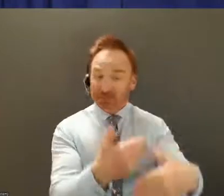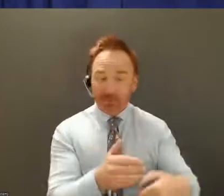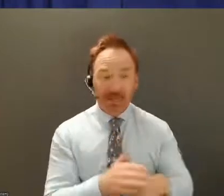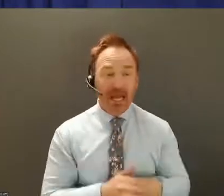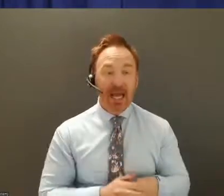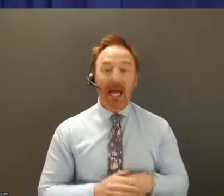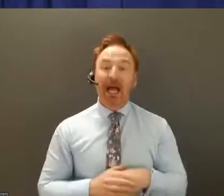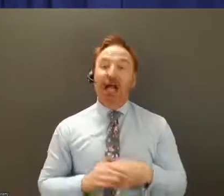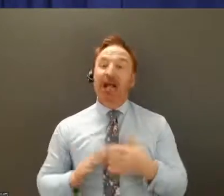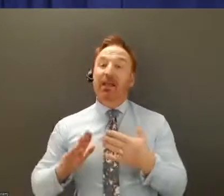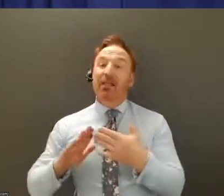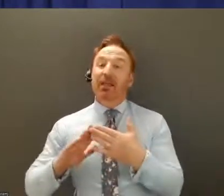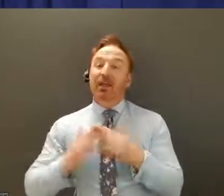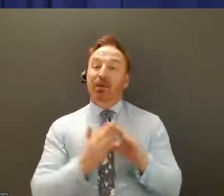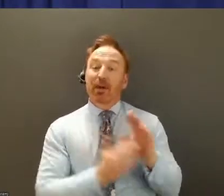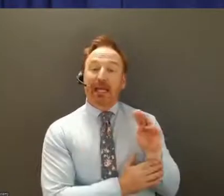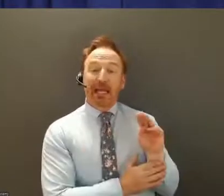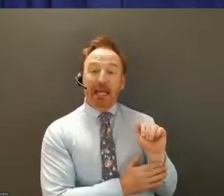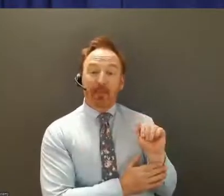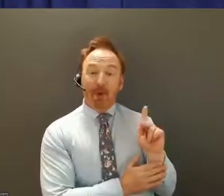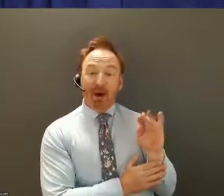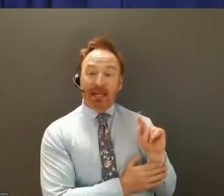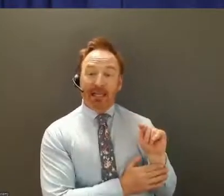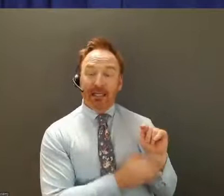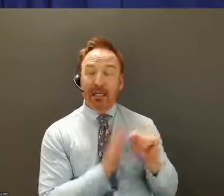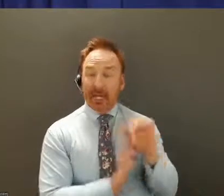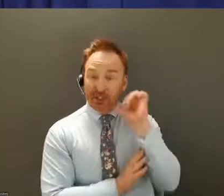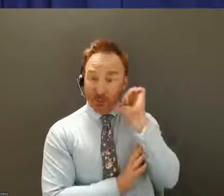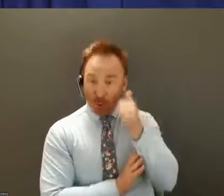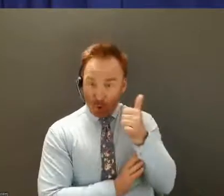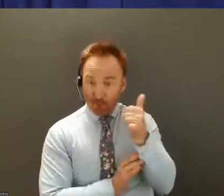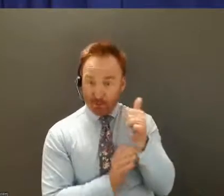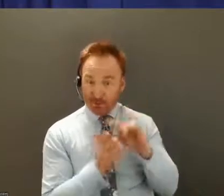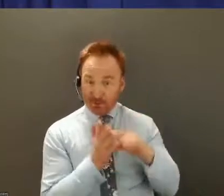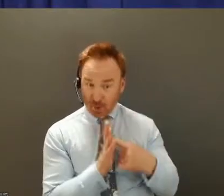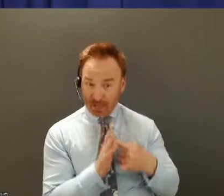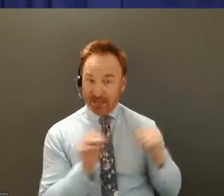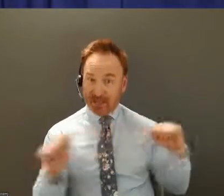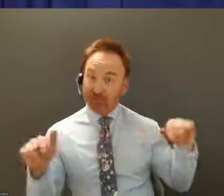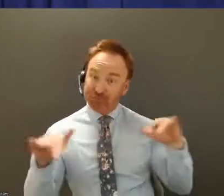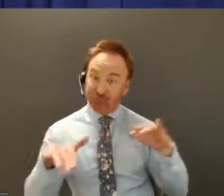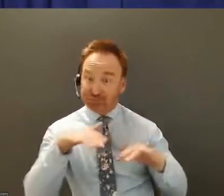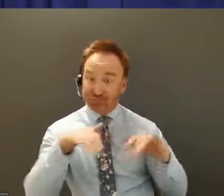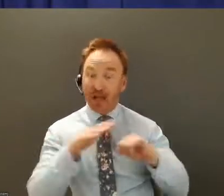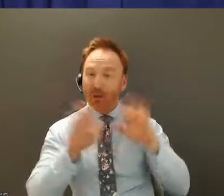includes protecting yourself and others by practising safe sex.